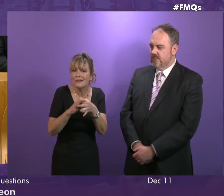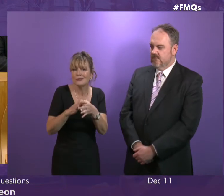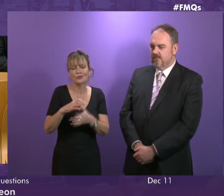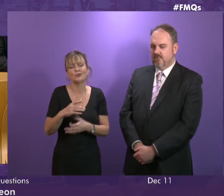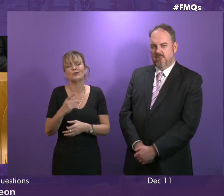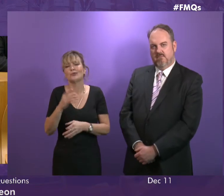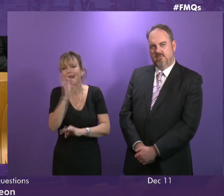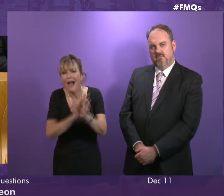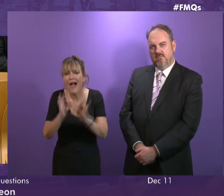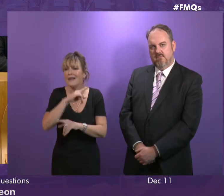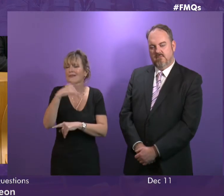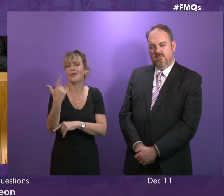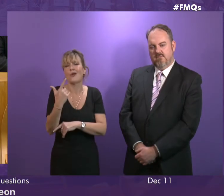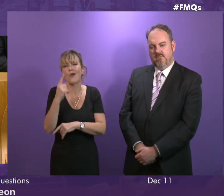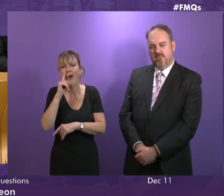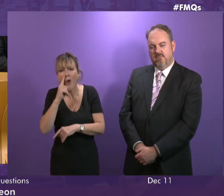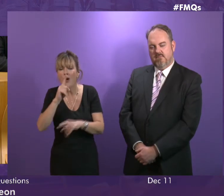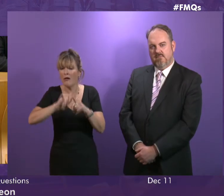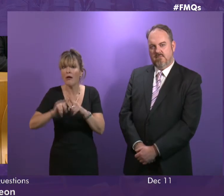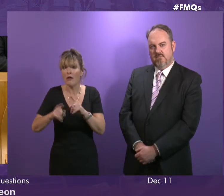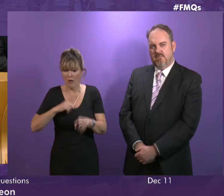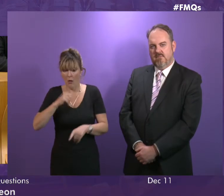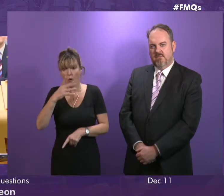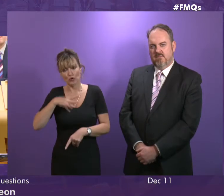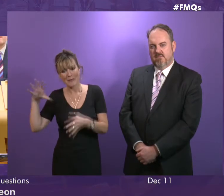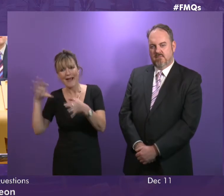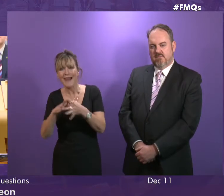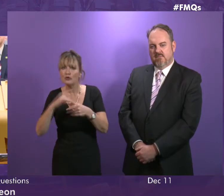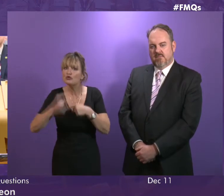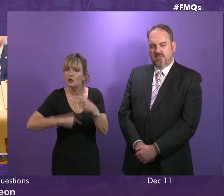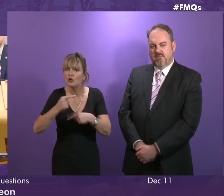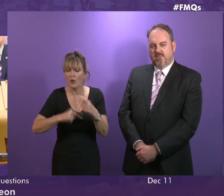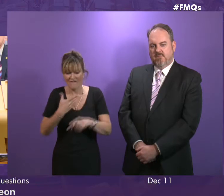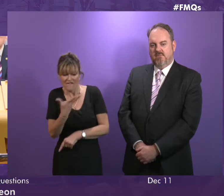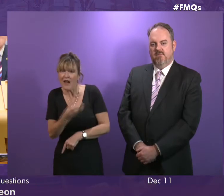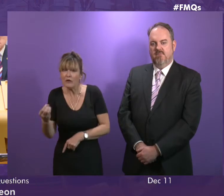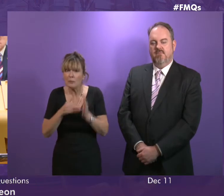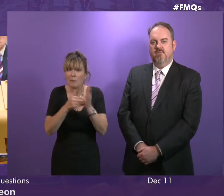renewable sources; and the £500 million investment in bus infrastructure to encourage people